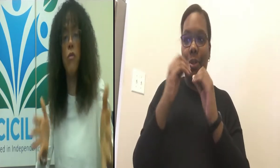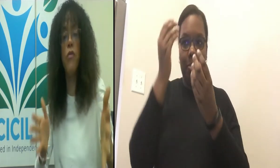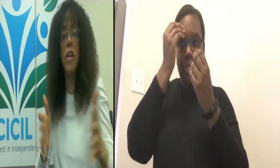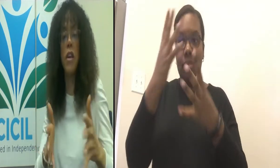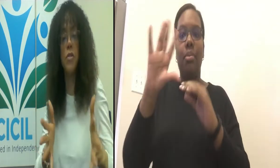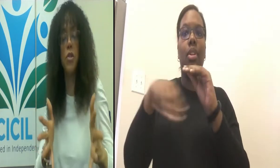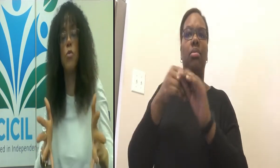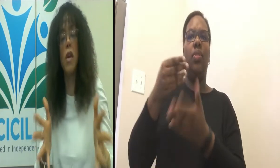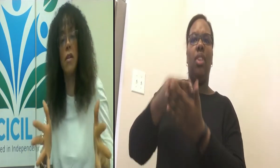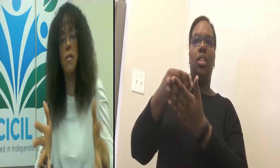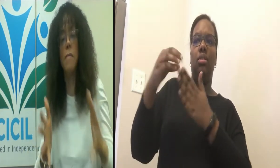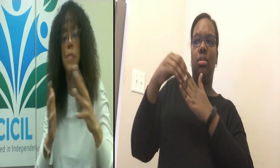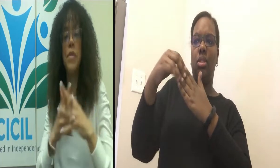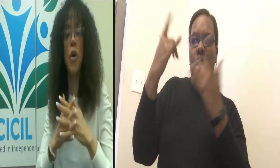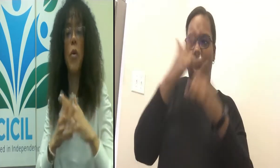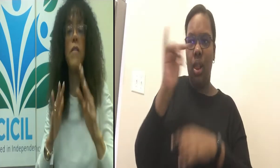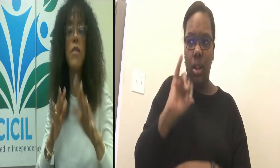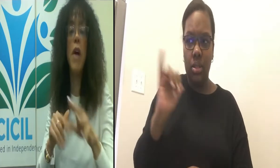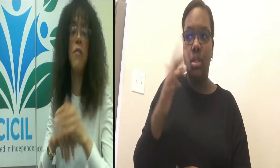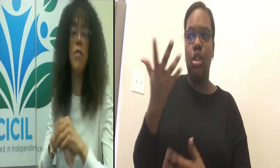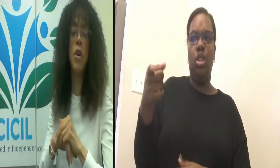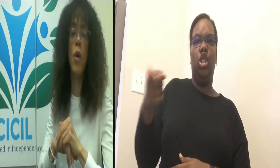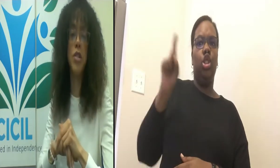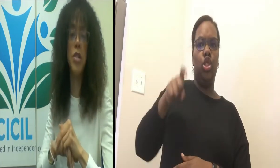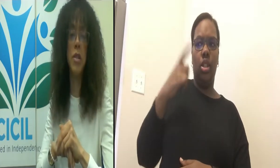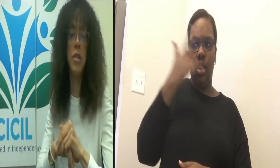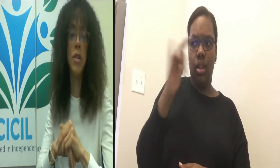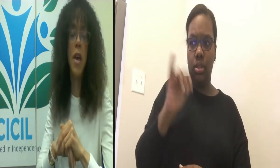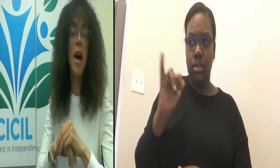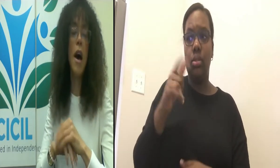leadership looks like, what it should look like, and how